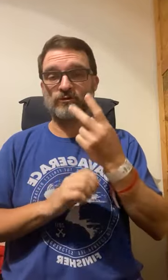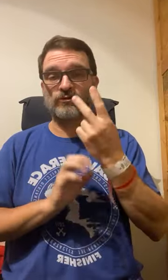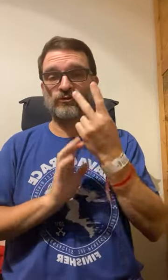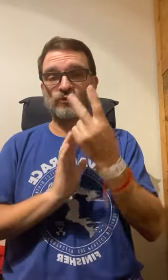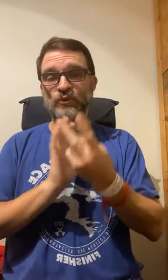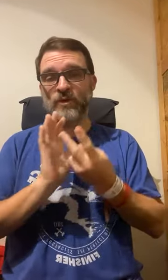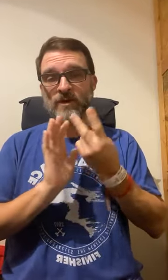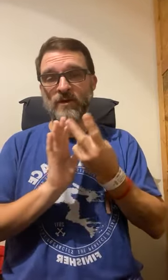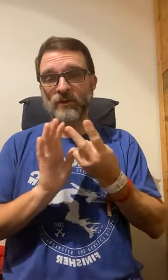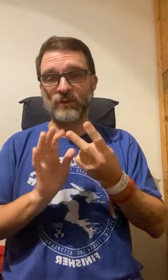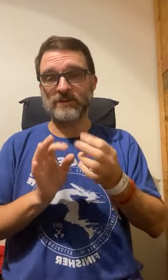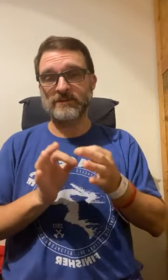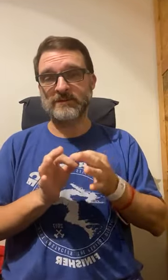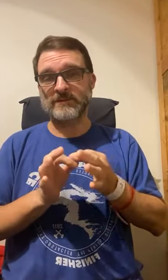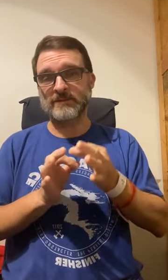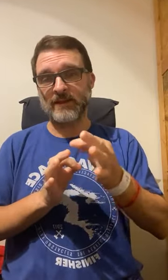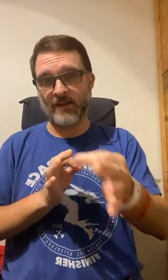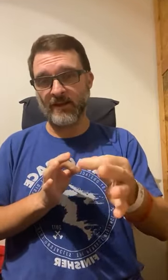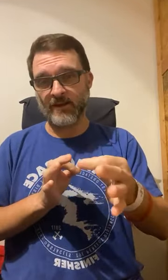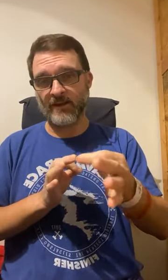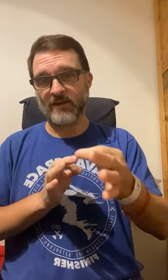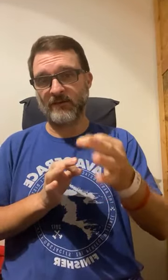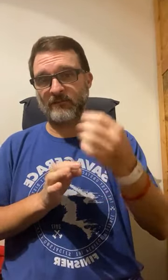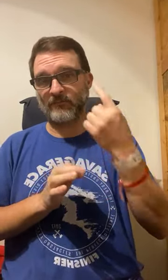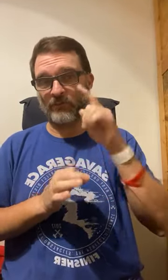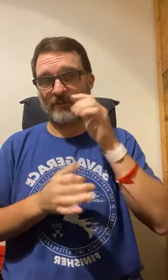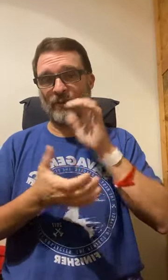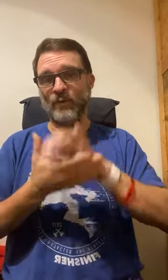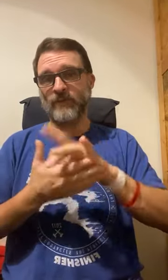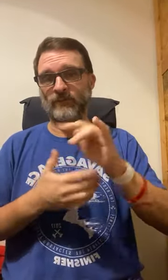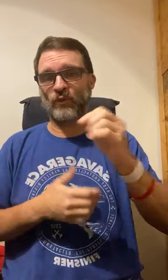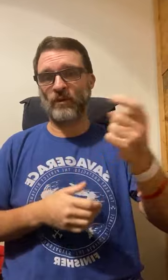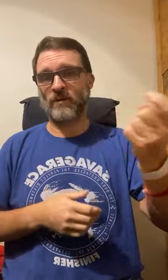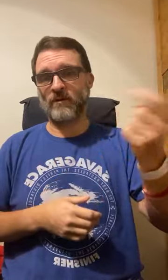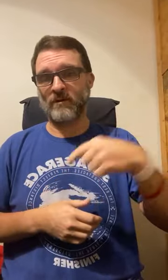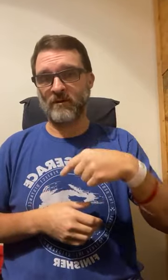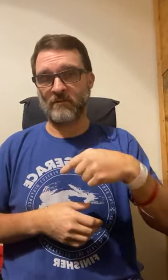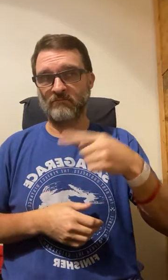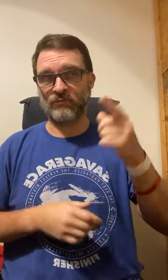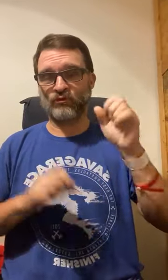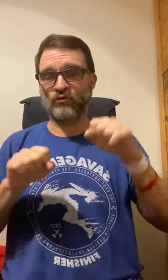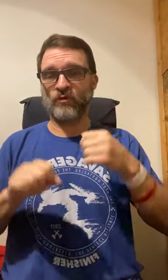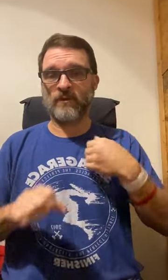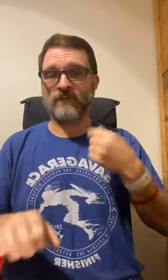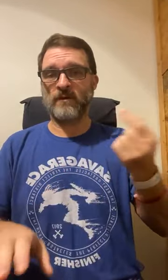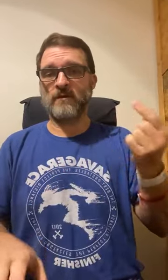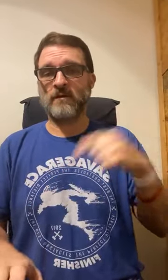Lost 2 hours in the process and got delayed. for my wife to come back .